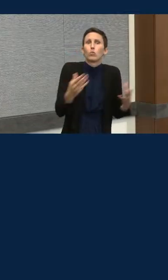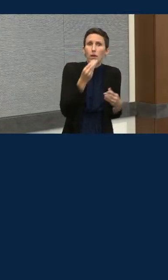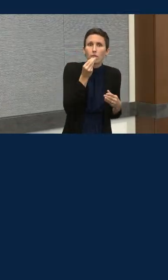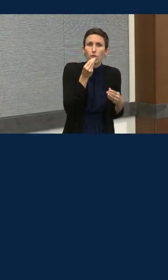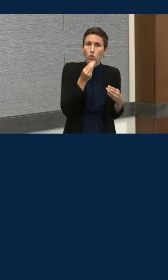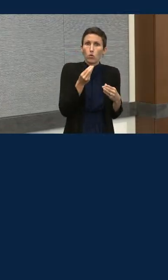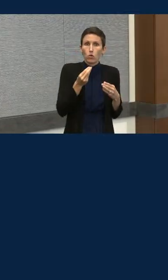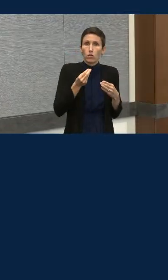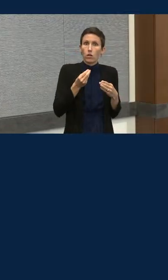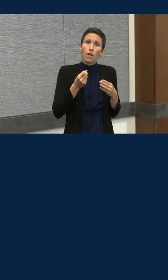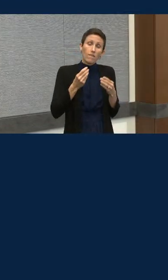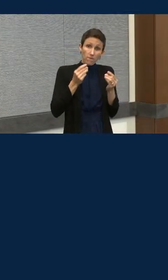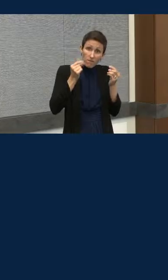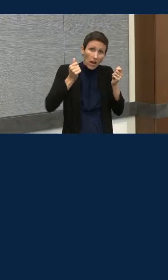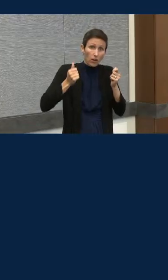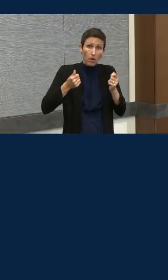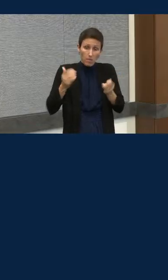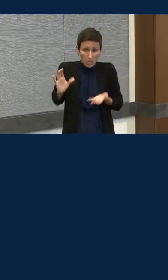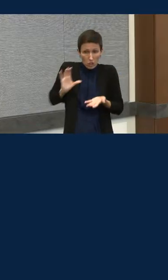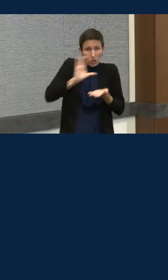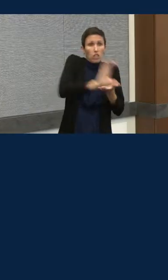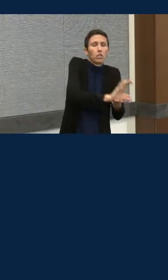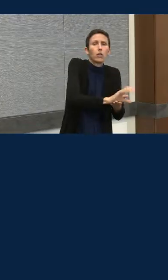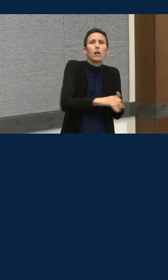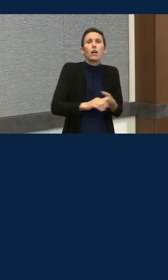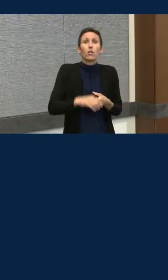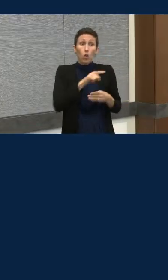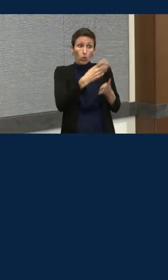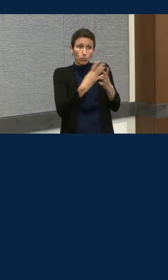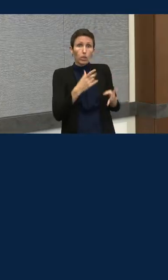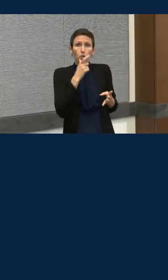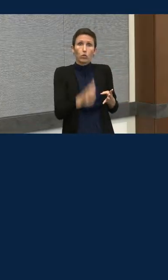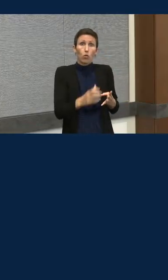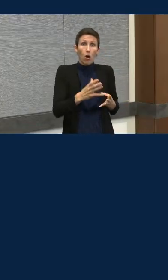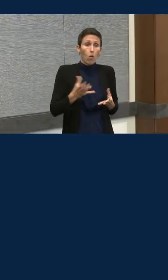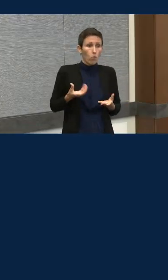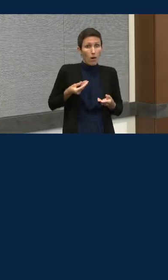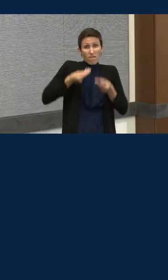very short period of time. The individuals over fed very